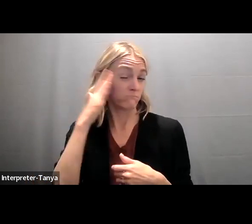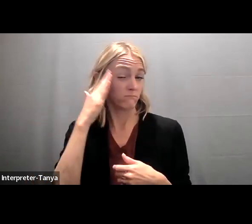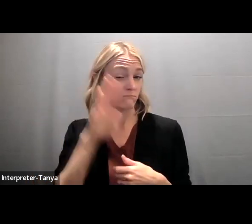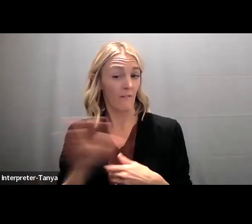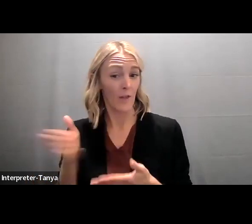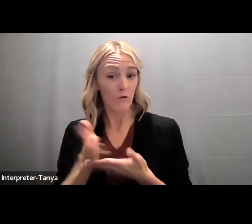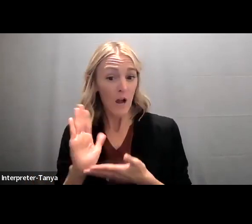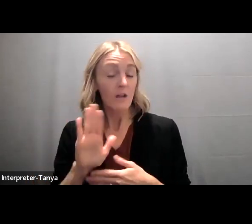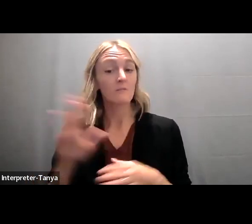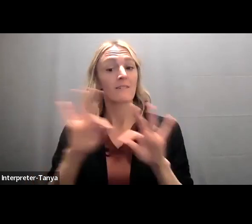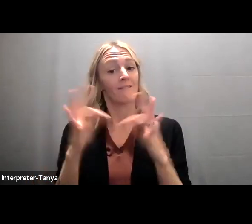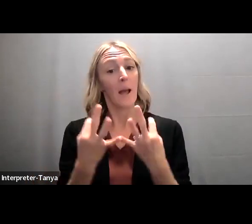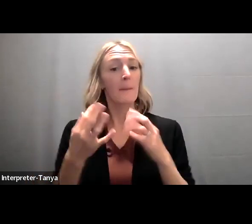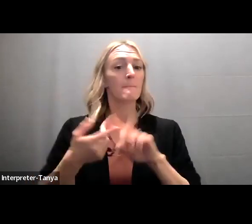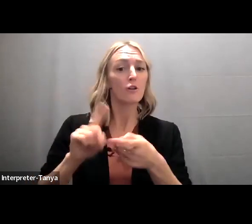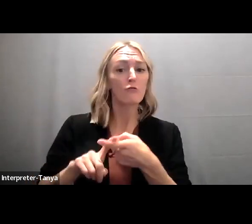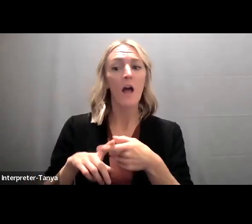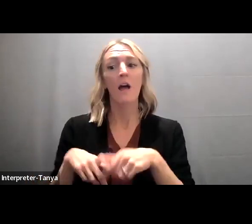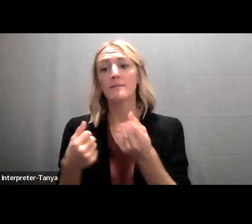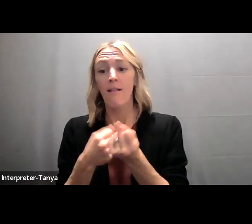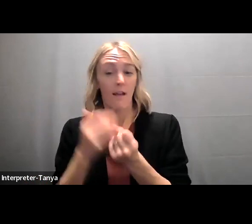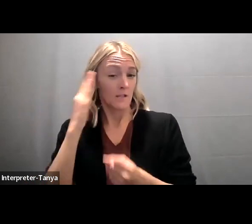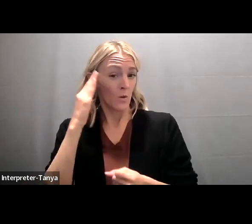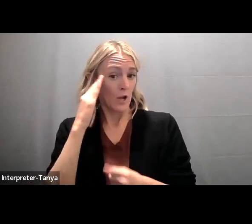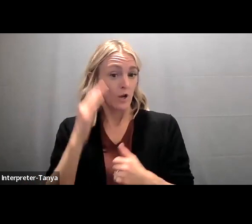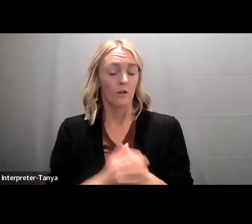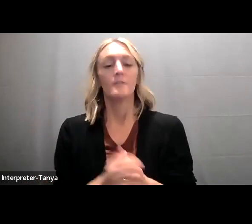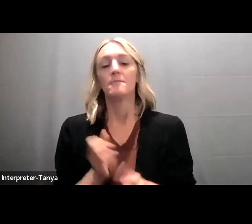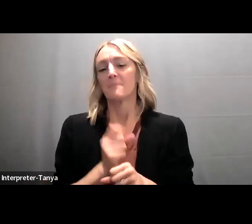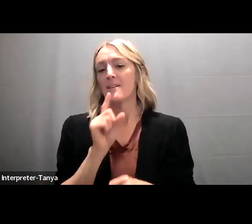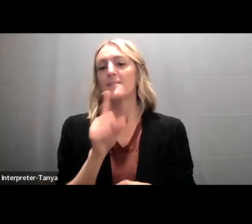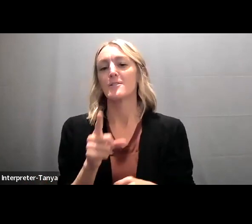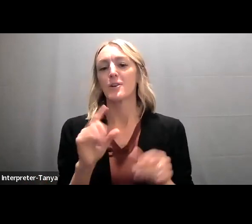Are their families, friends and allies aware? Just wanted to make sure that got read out.